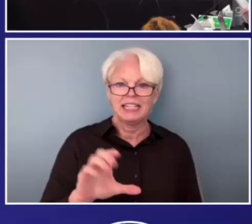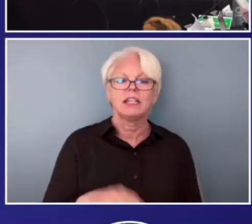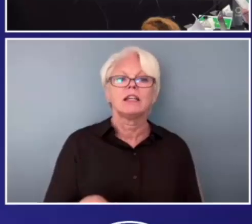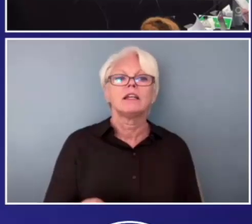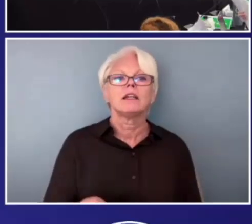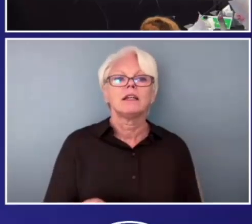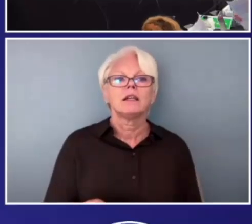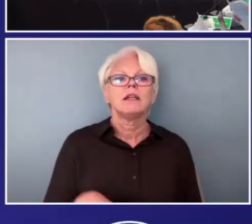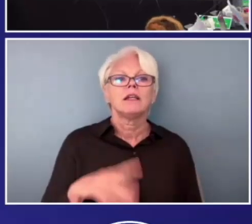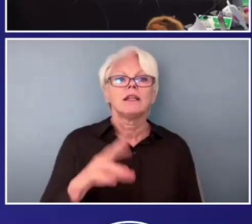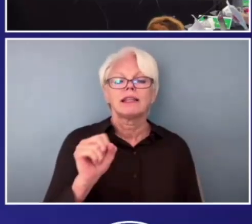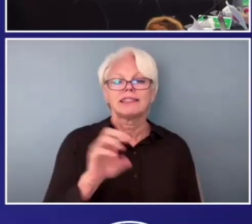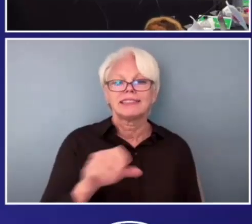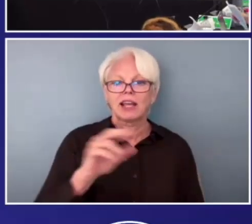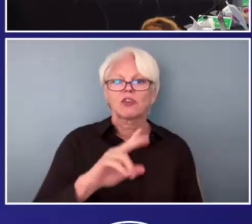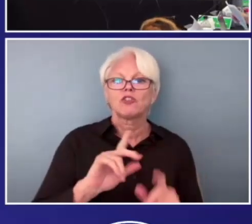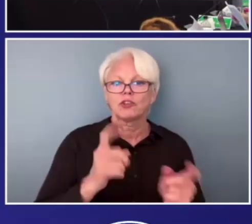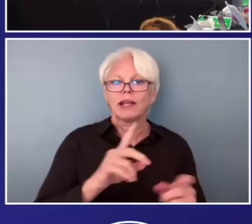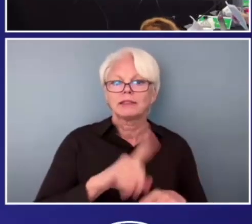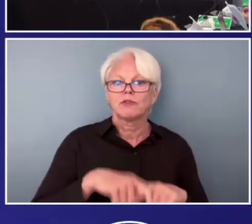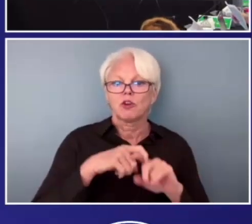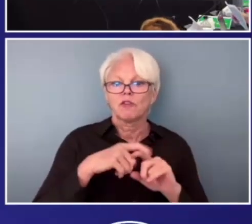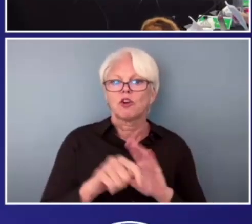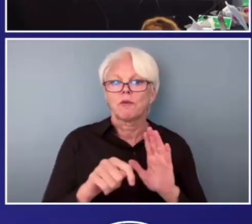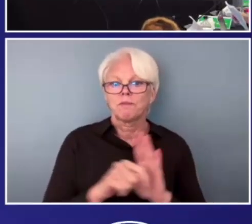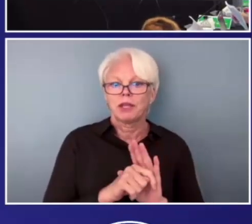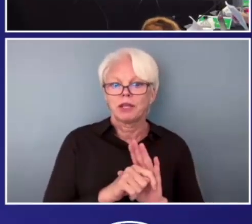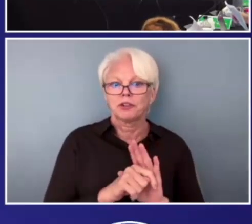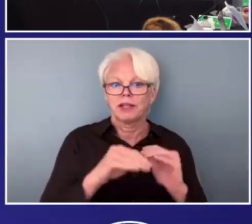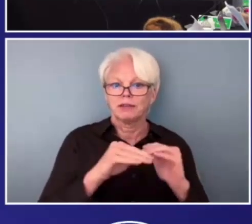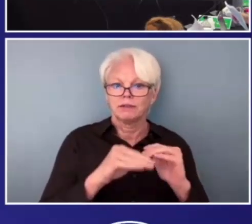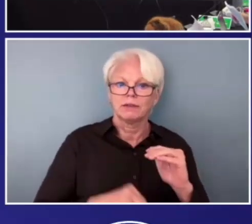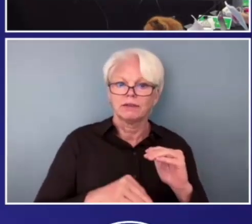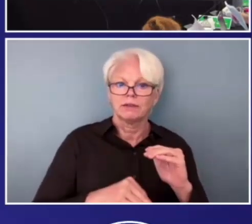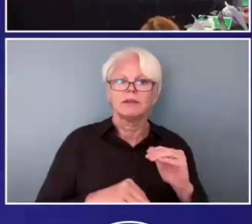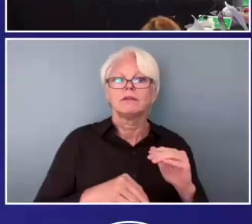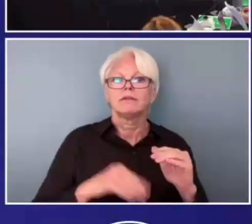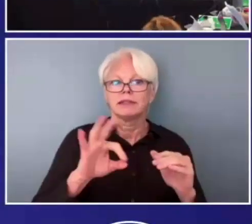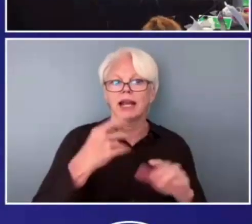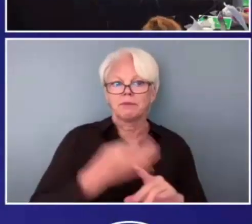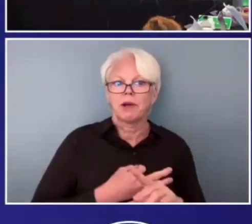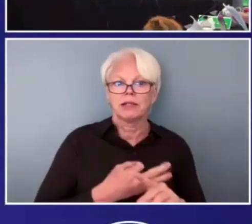period that does not exceed nine months within a 24-month period. No, I'm not in the right part.